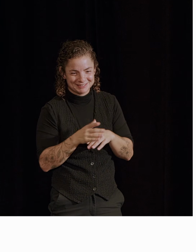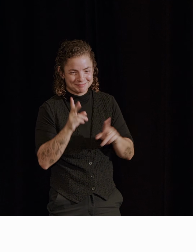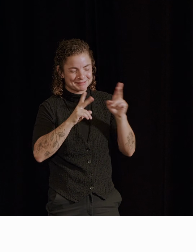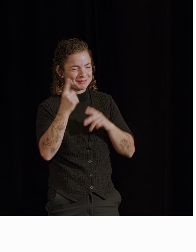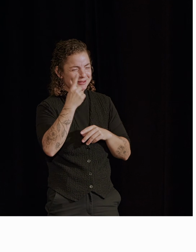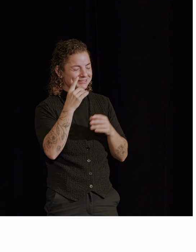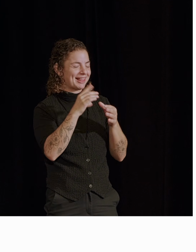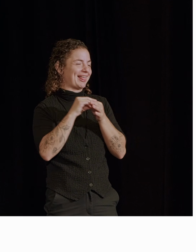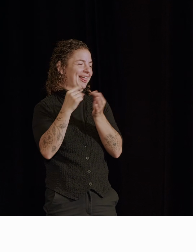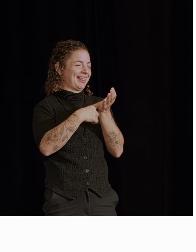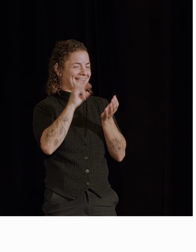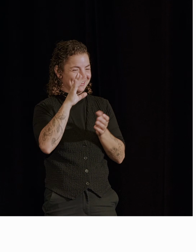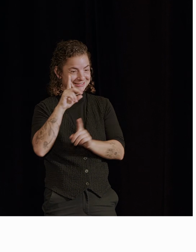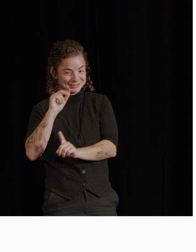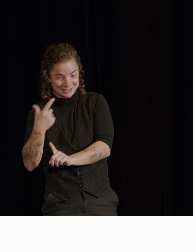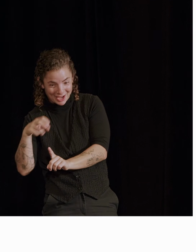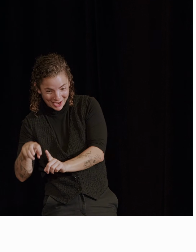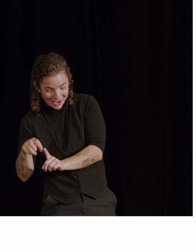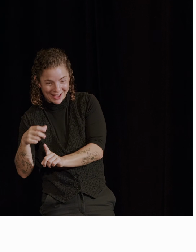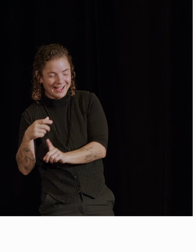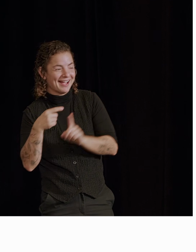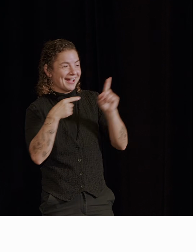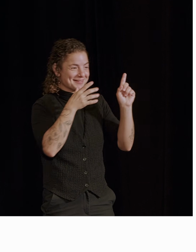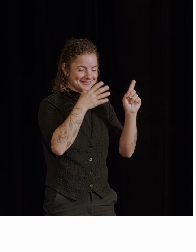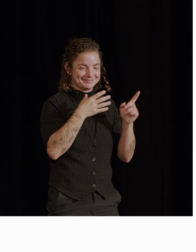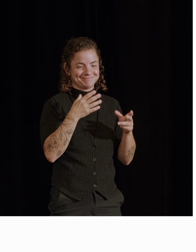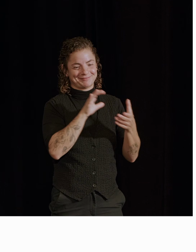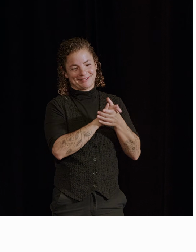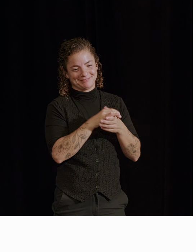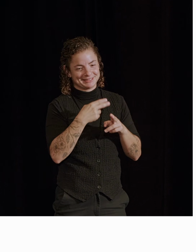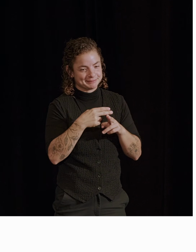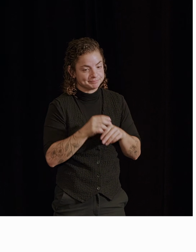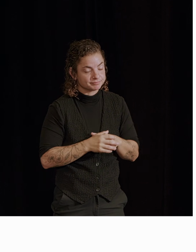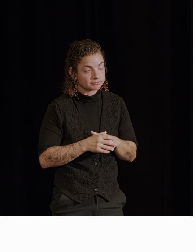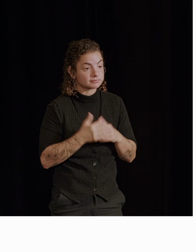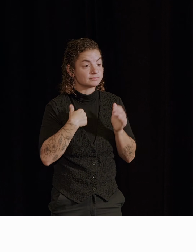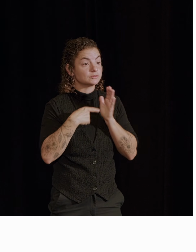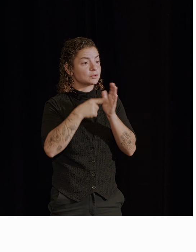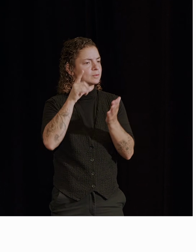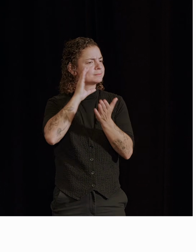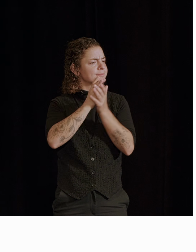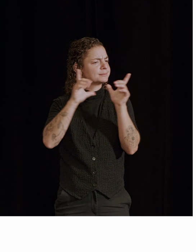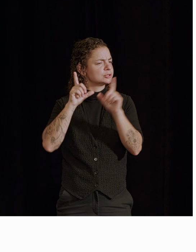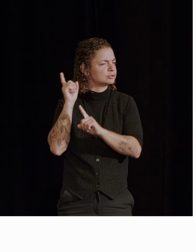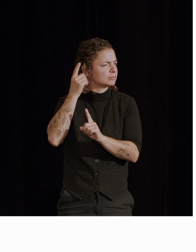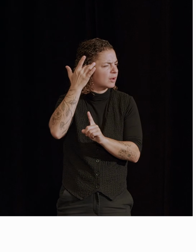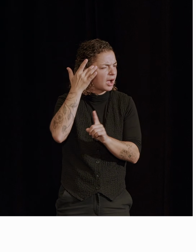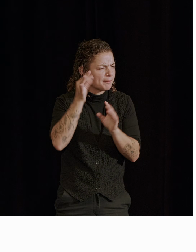Now, I like to show this image and tell this story in the beginning of my presentation,